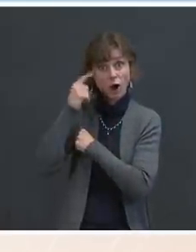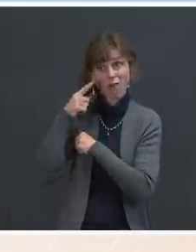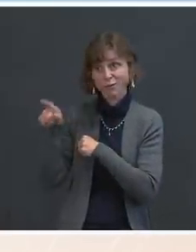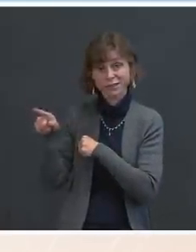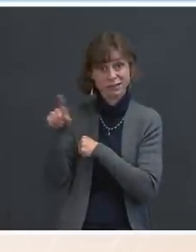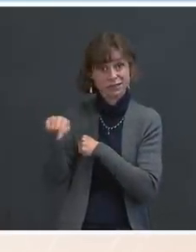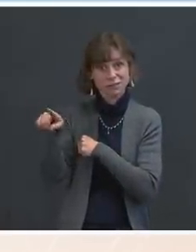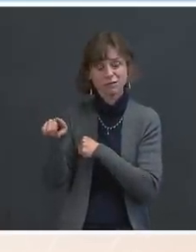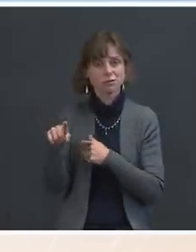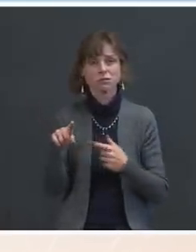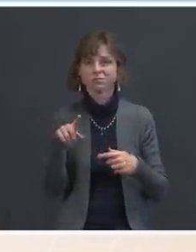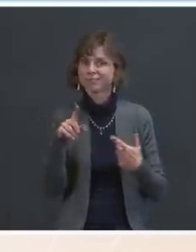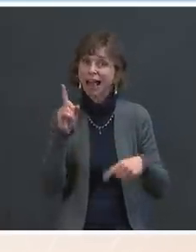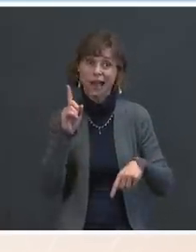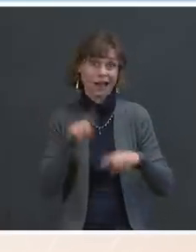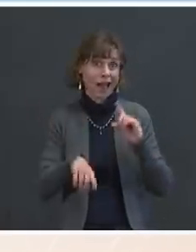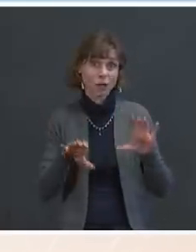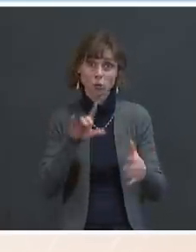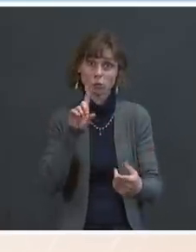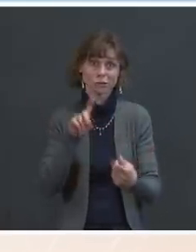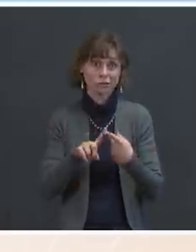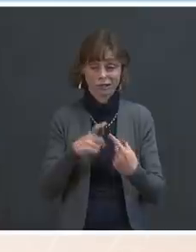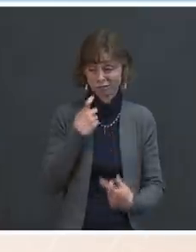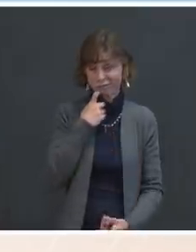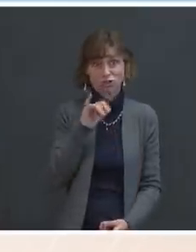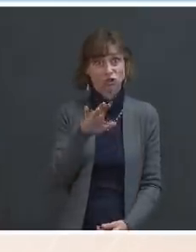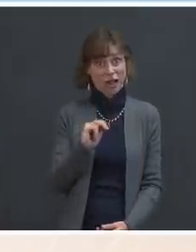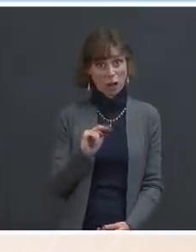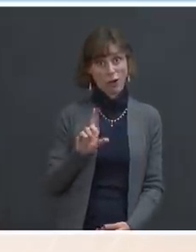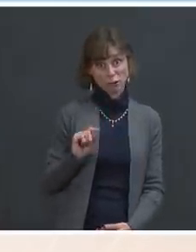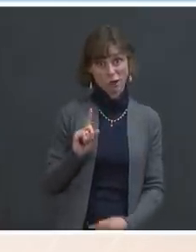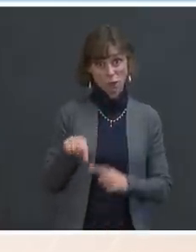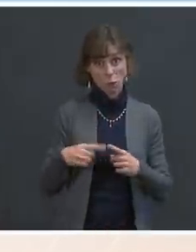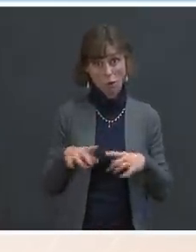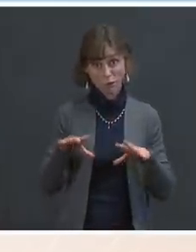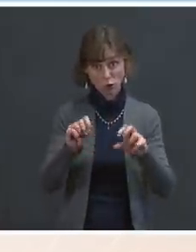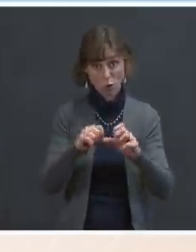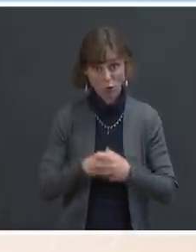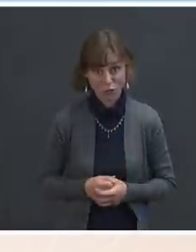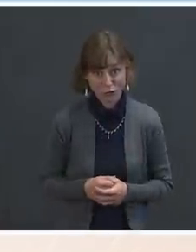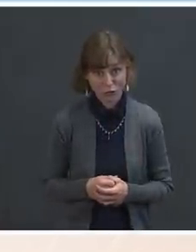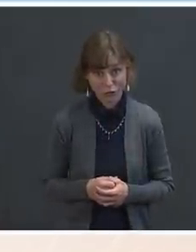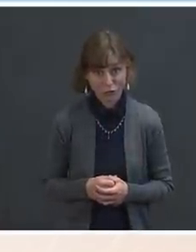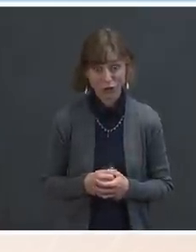until January 20th when you take over. But there have been multiple engagements